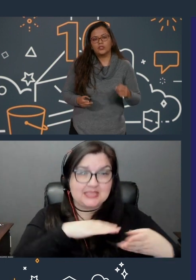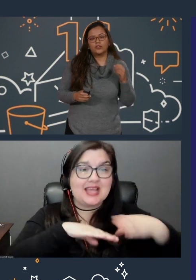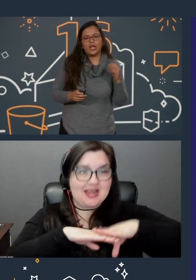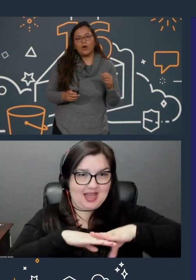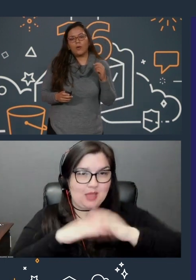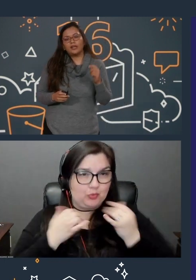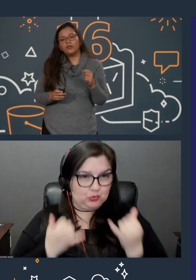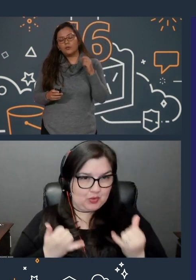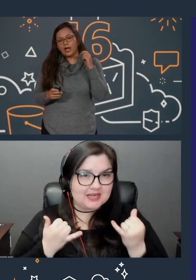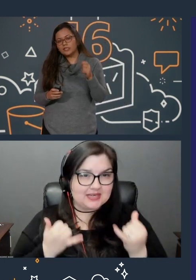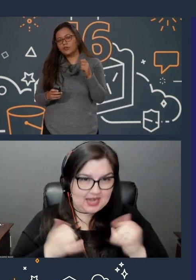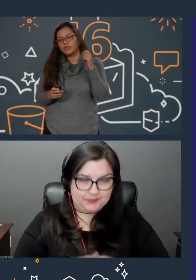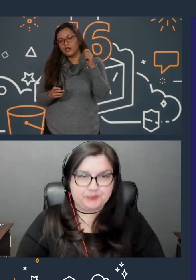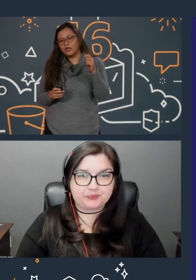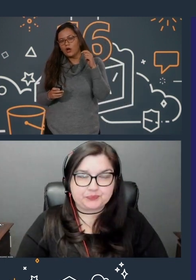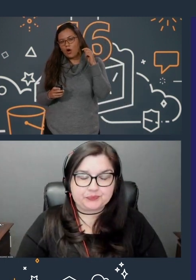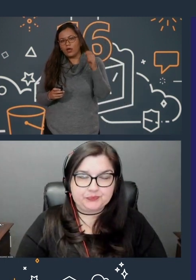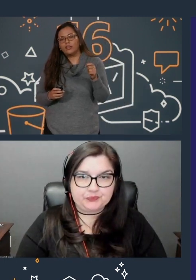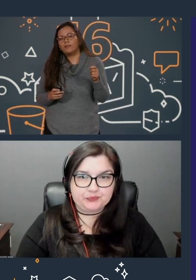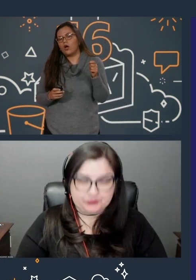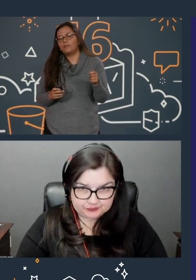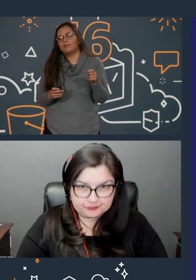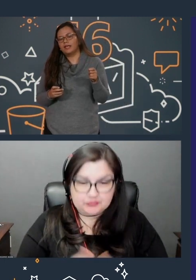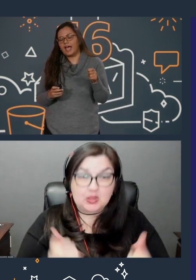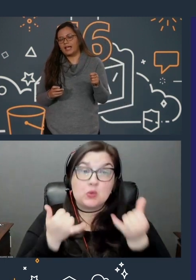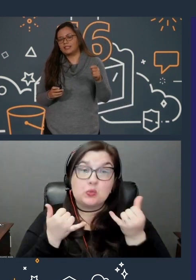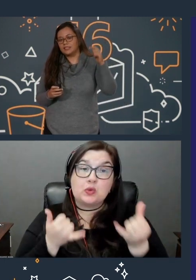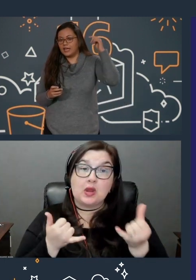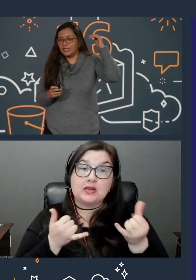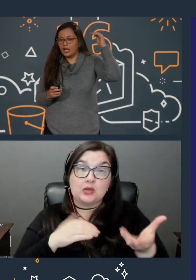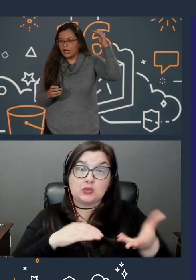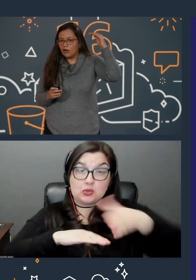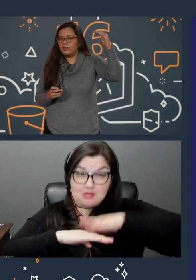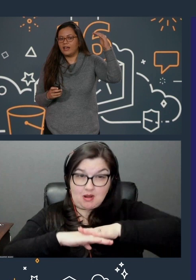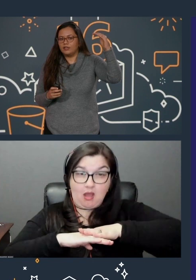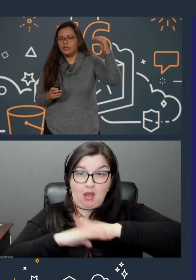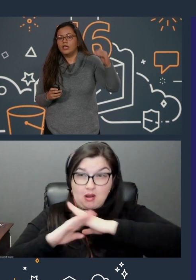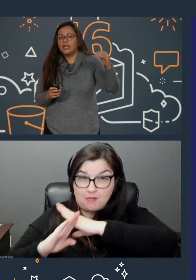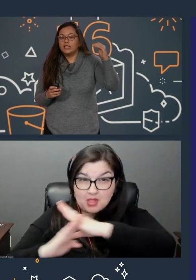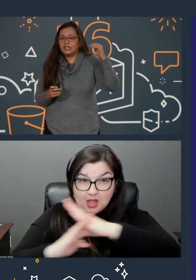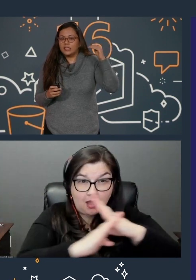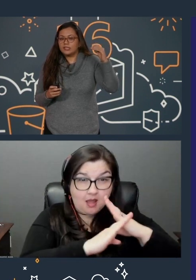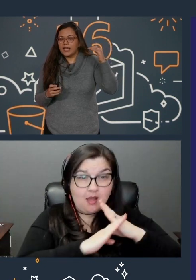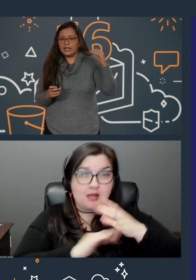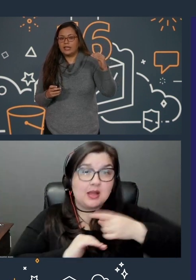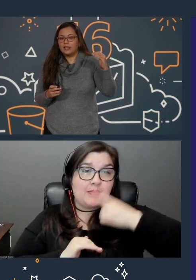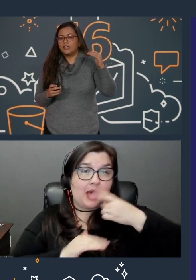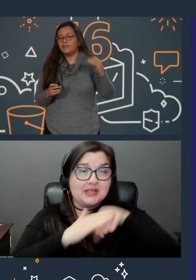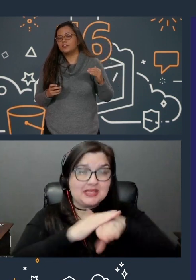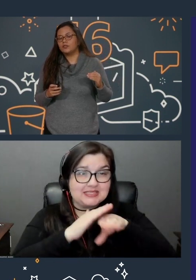So now, once you turn on the Block Public Access at the account level, this setting gives you